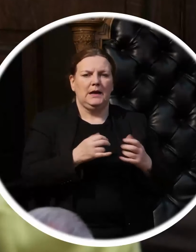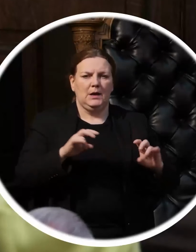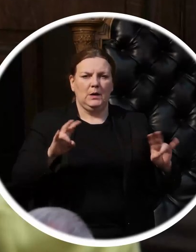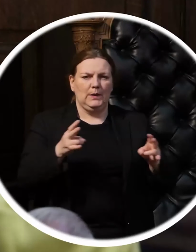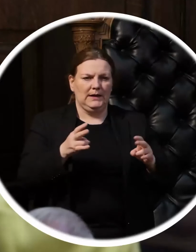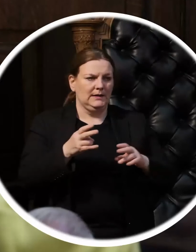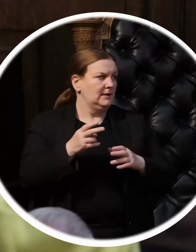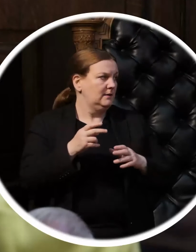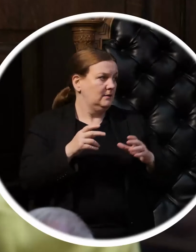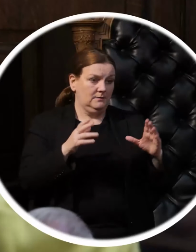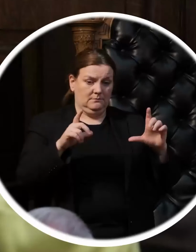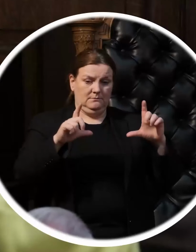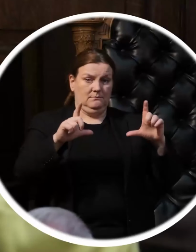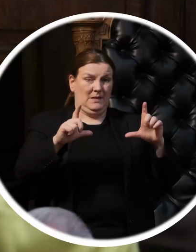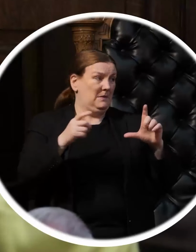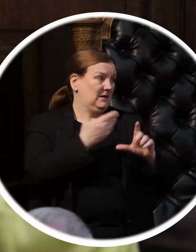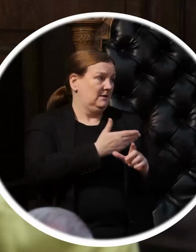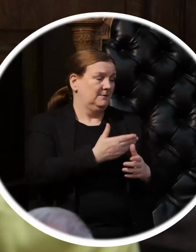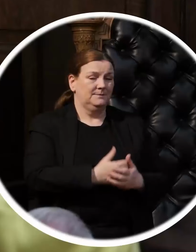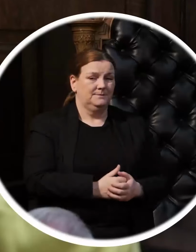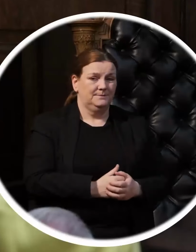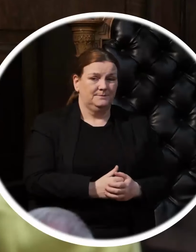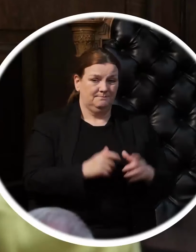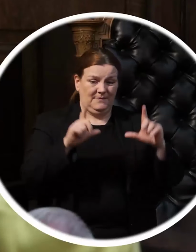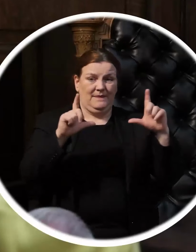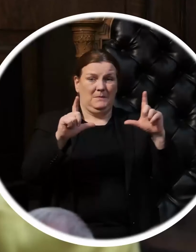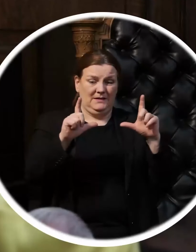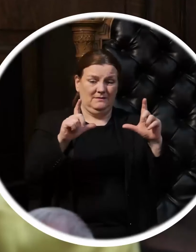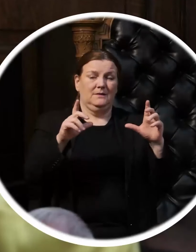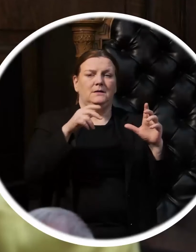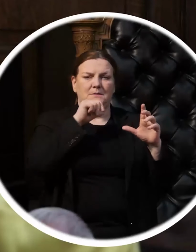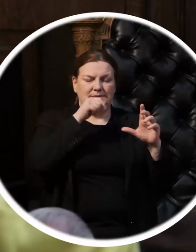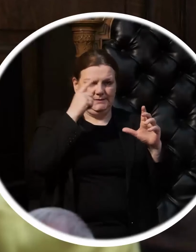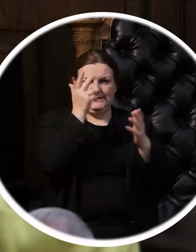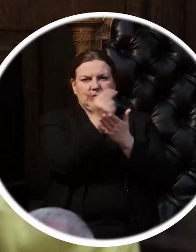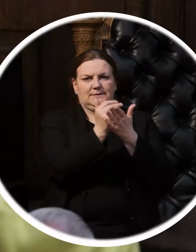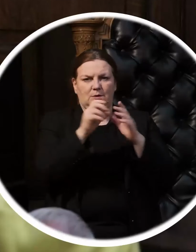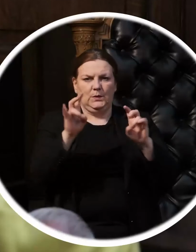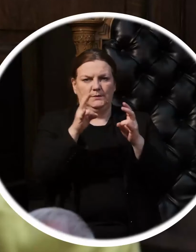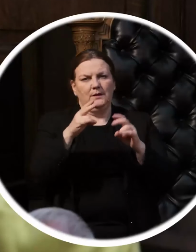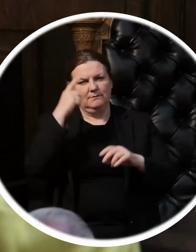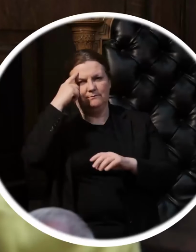It's only about this big. So it's really from straight from the mind's eye of the architect is the design